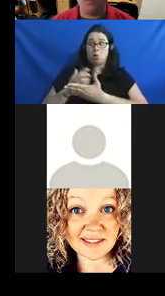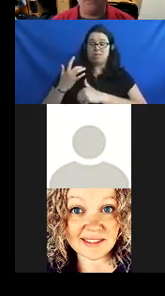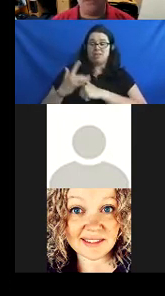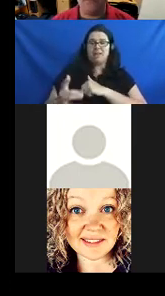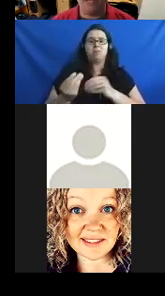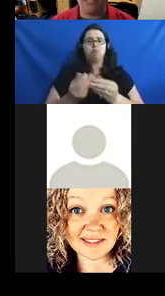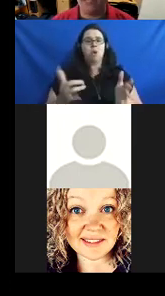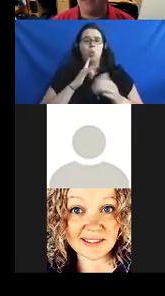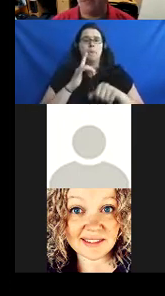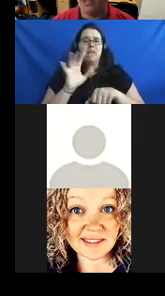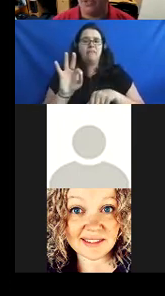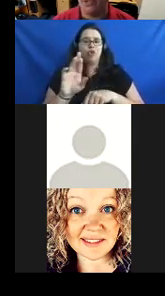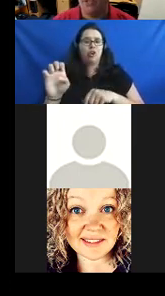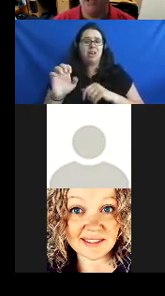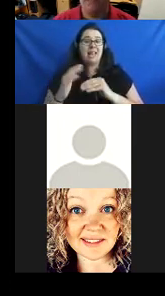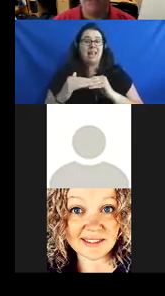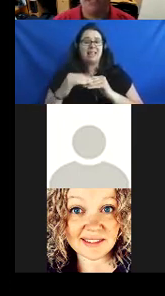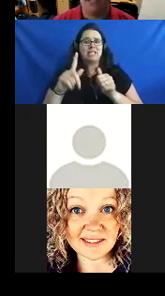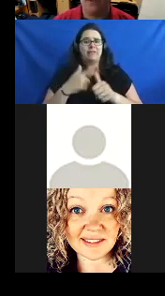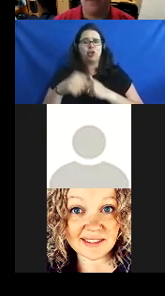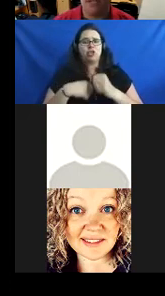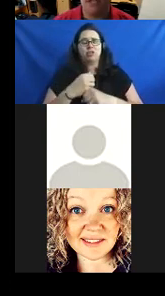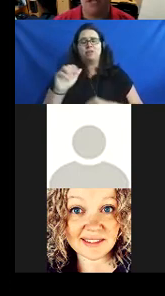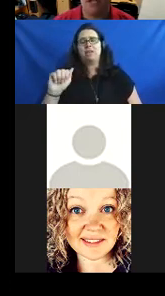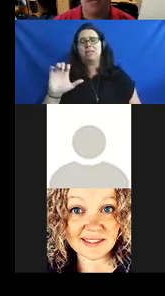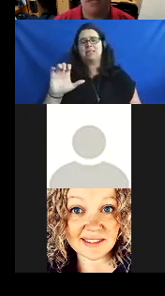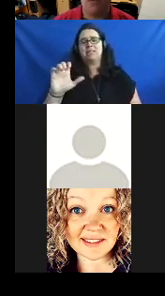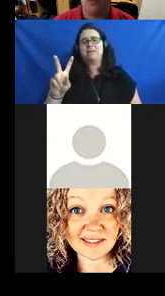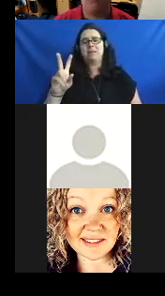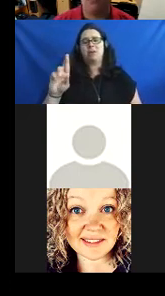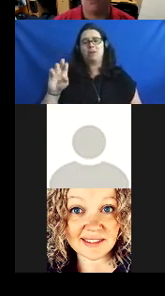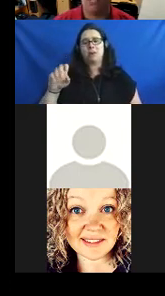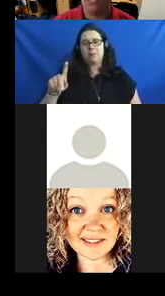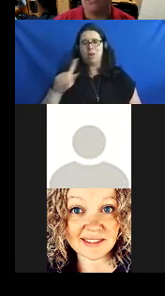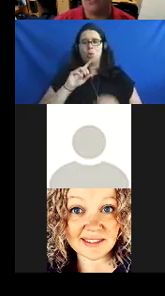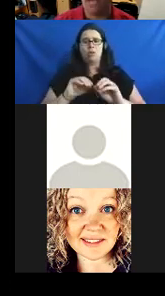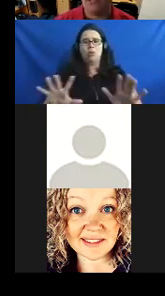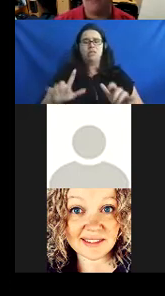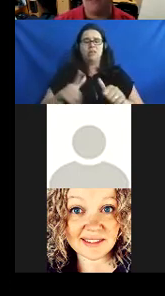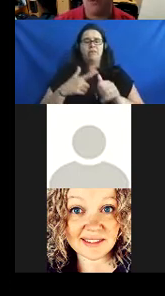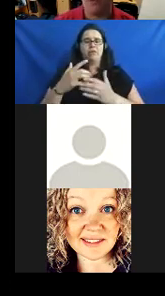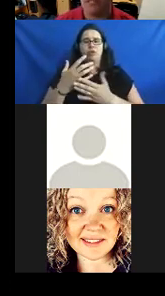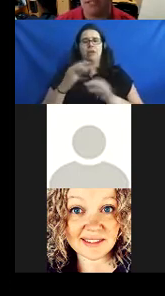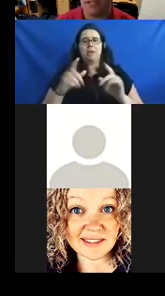IT WILL BE FREE THE FIRST YEAR FROM ACVREP.